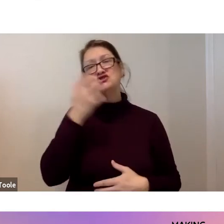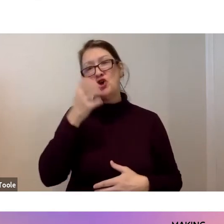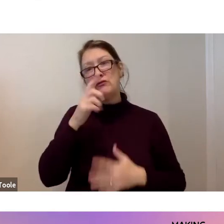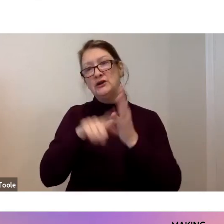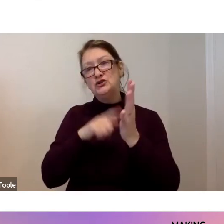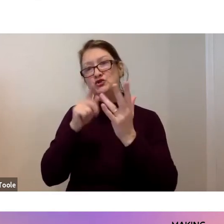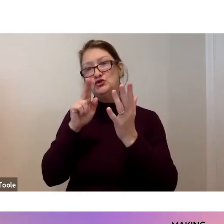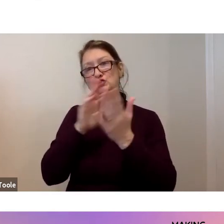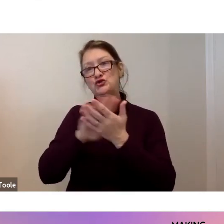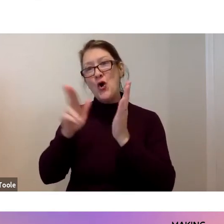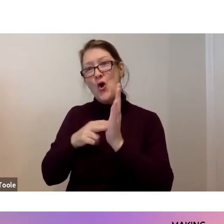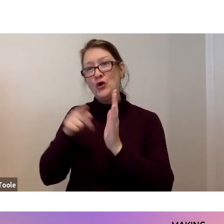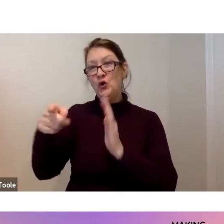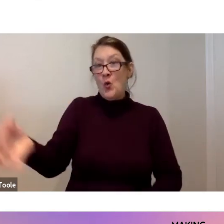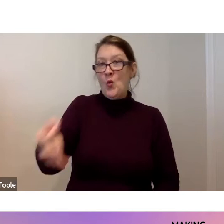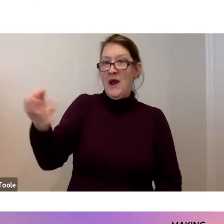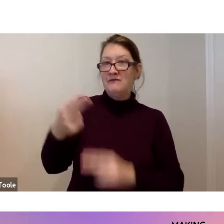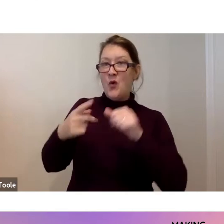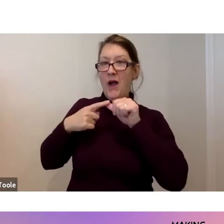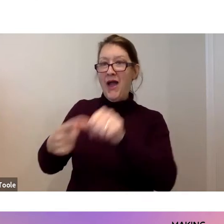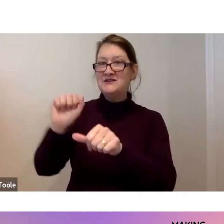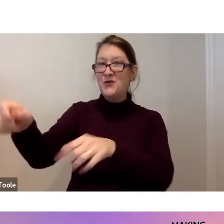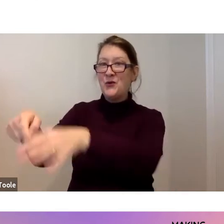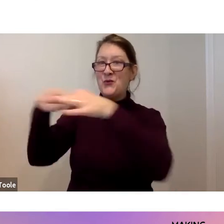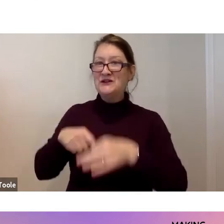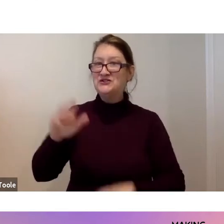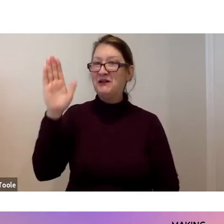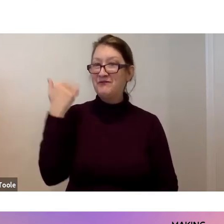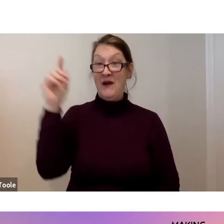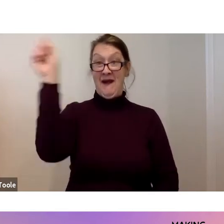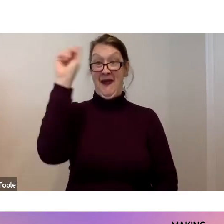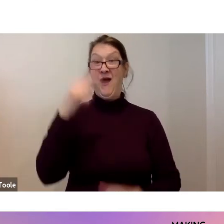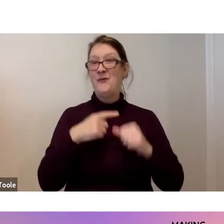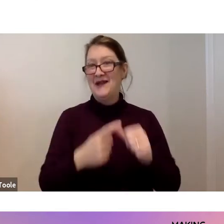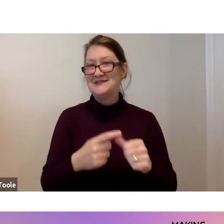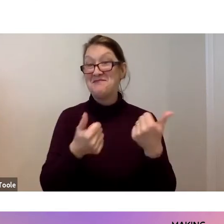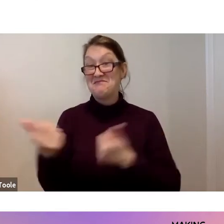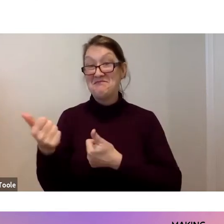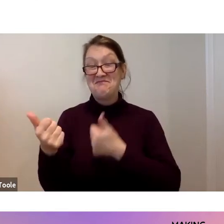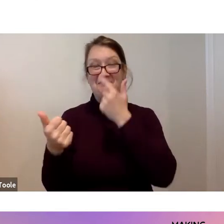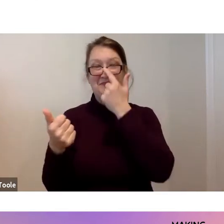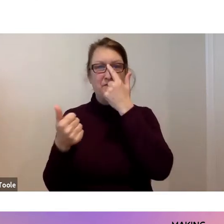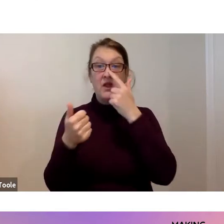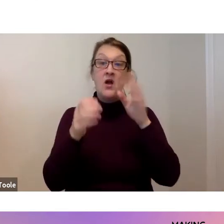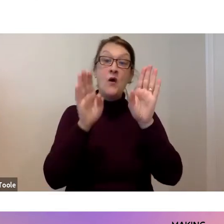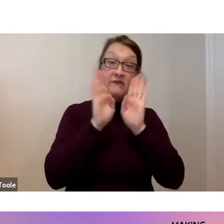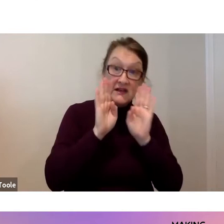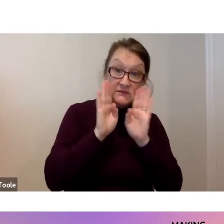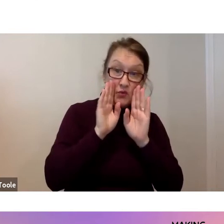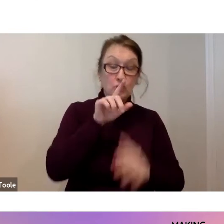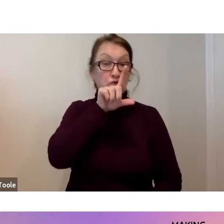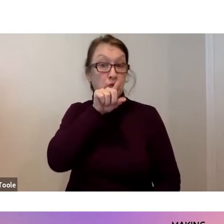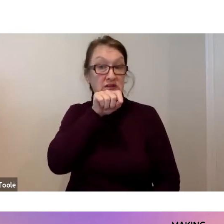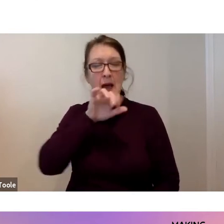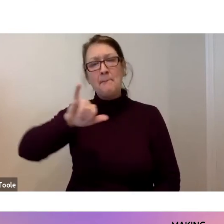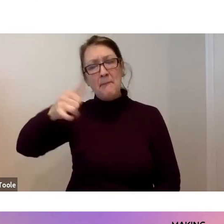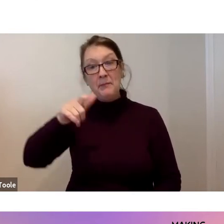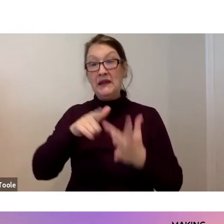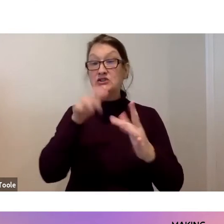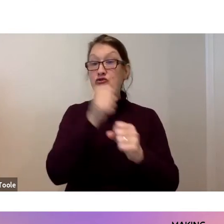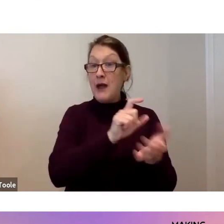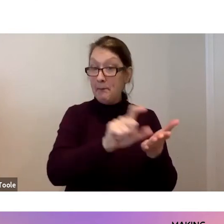So Facebook, Twitter and maybe Instagram, they do generate auto